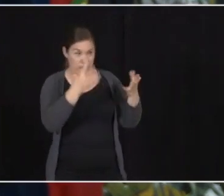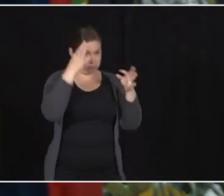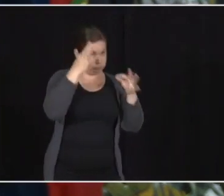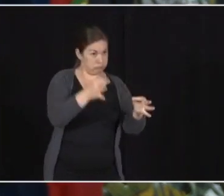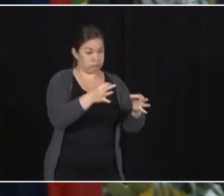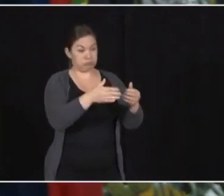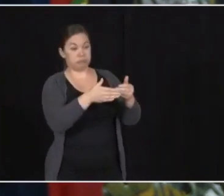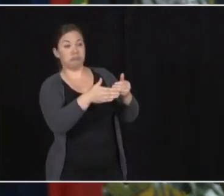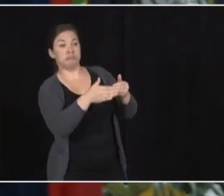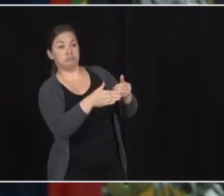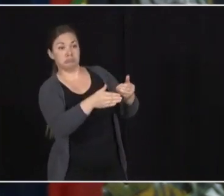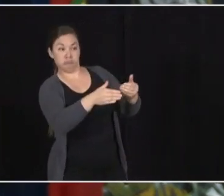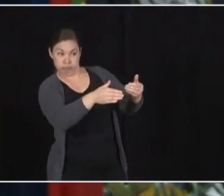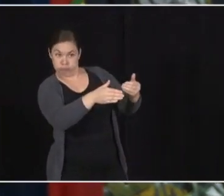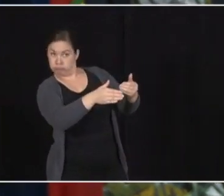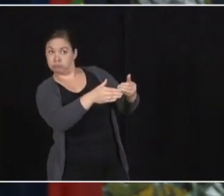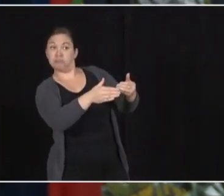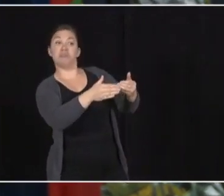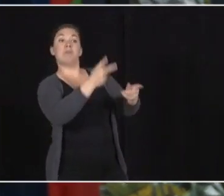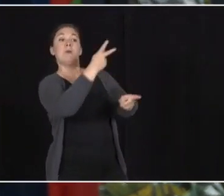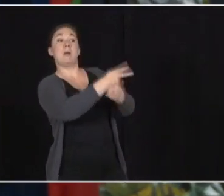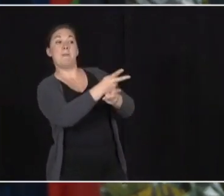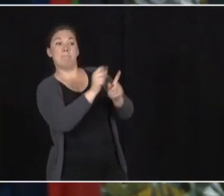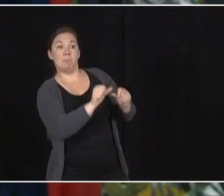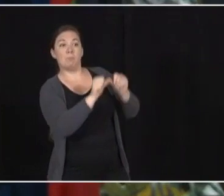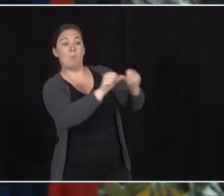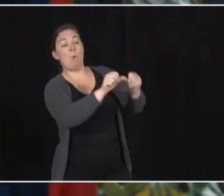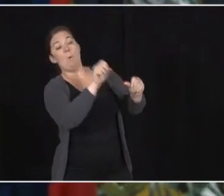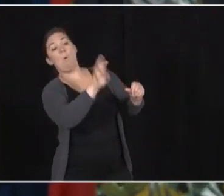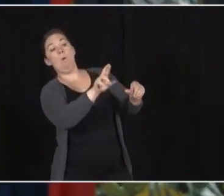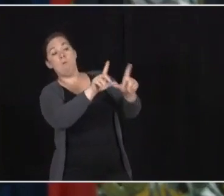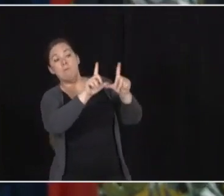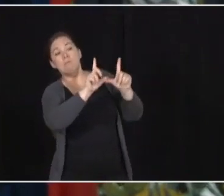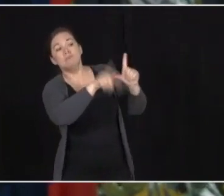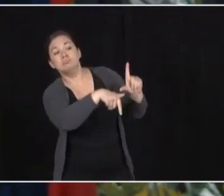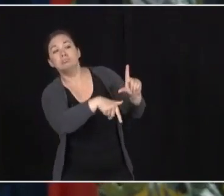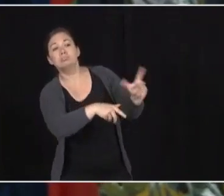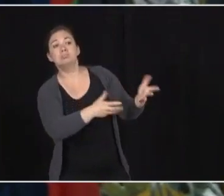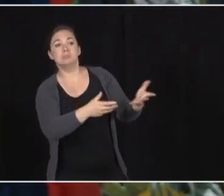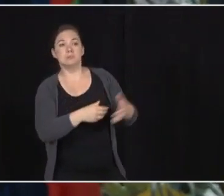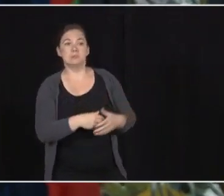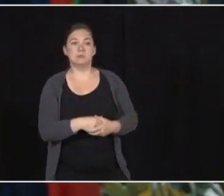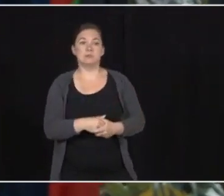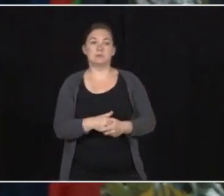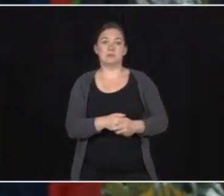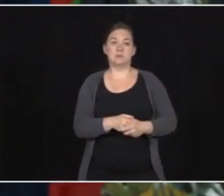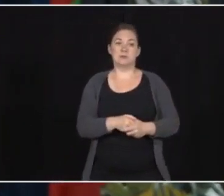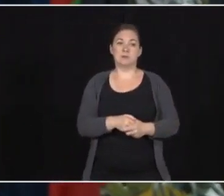two or three week inspections, is the government prioritizing that decision and by then you would have made a decision on their future? First of all, there's actually five homes. We added one.